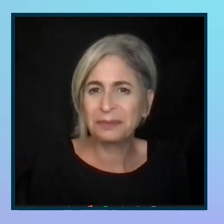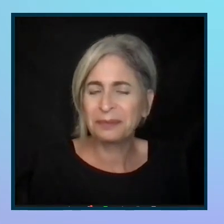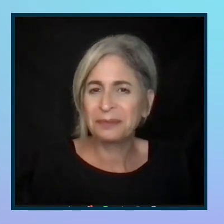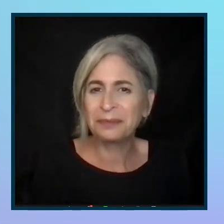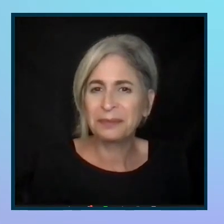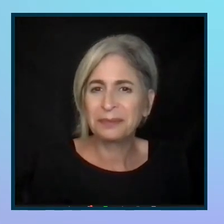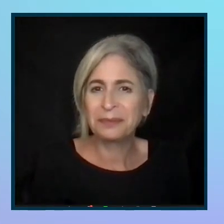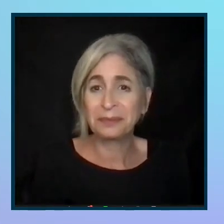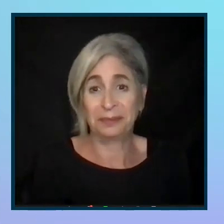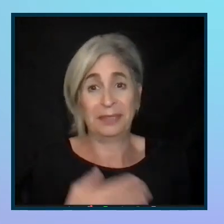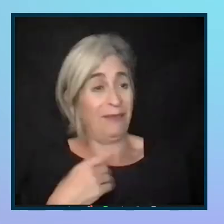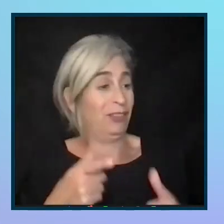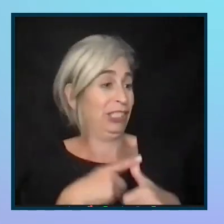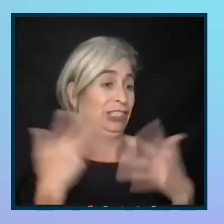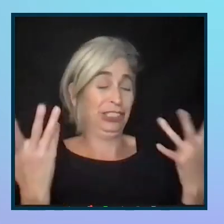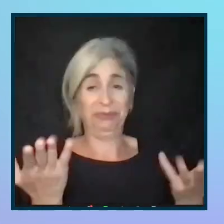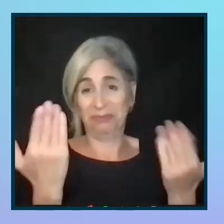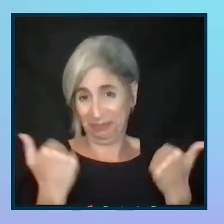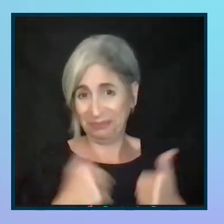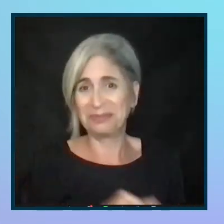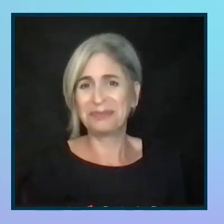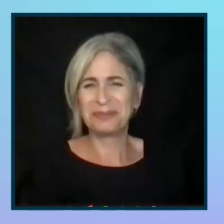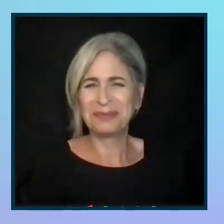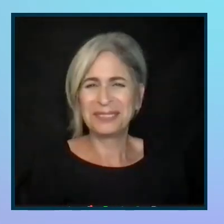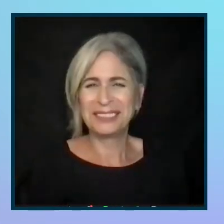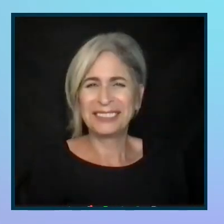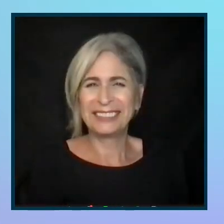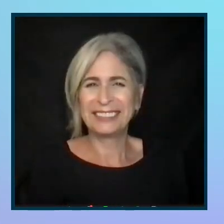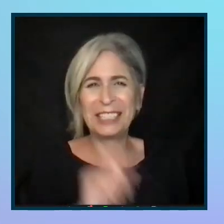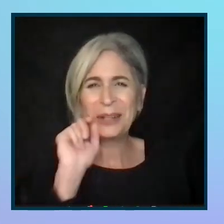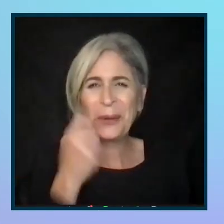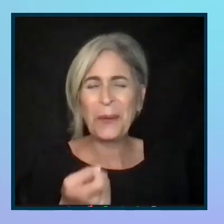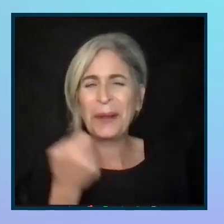Sorry, am I first? Yes. Yes you are. - Cool, cool. Yeah.